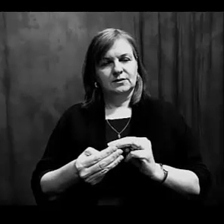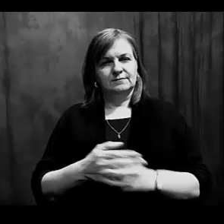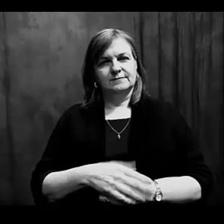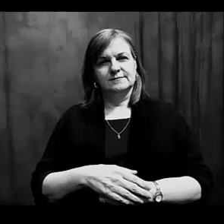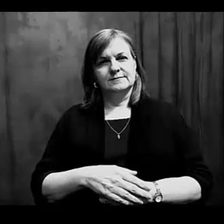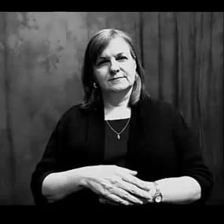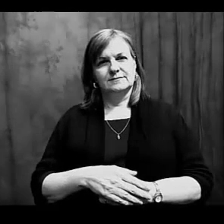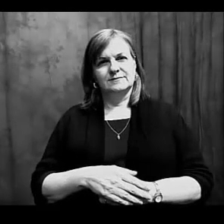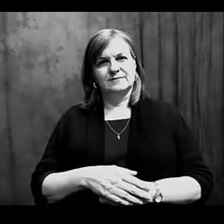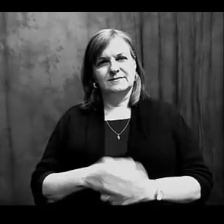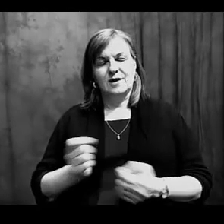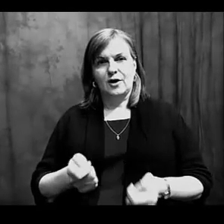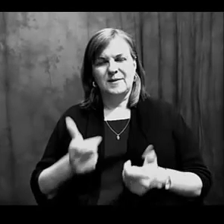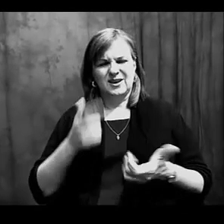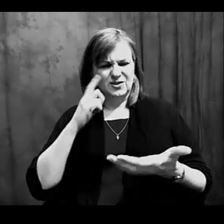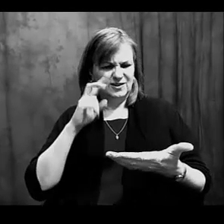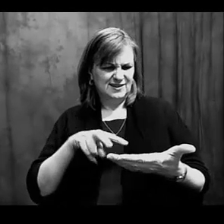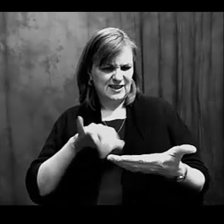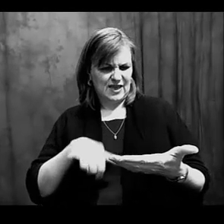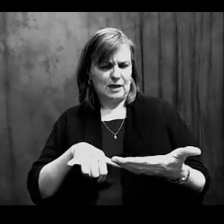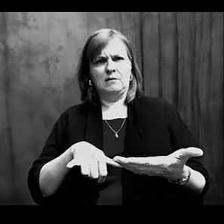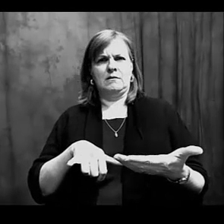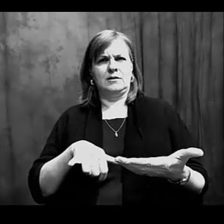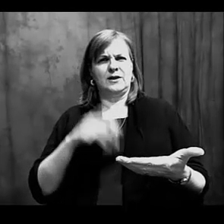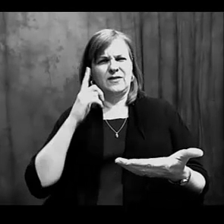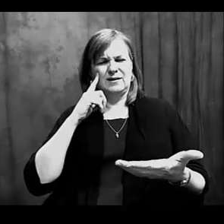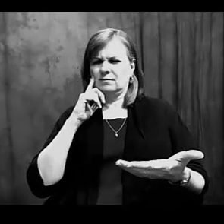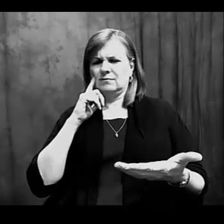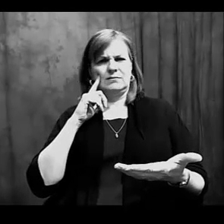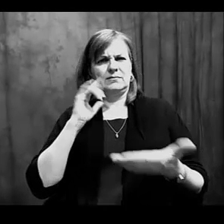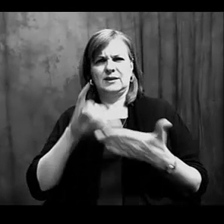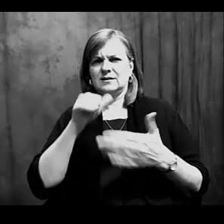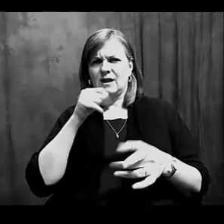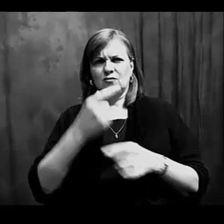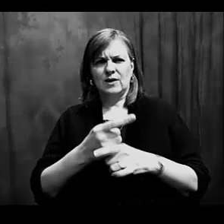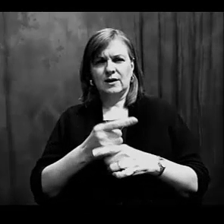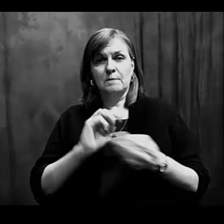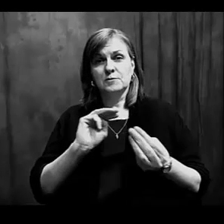so automatically this should send up red flags for you